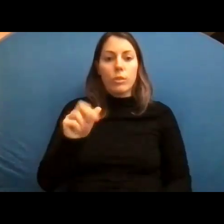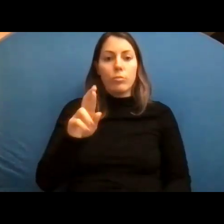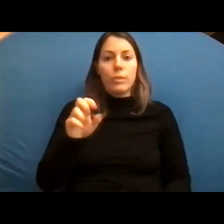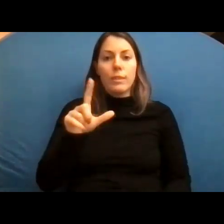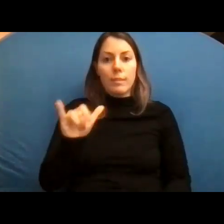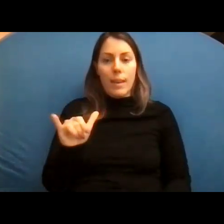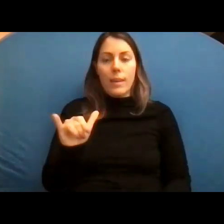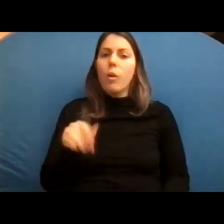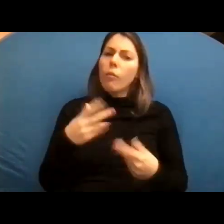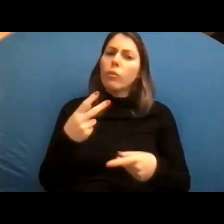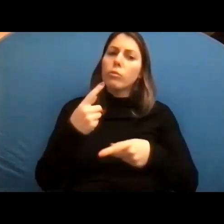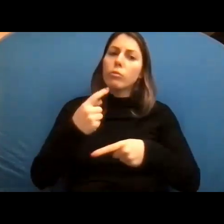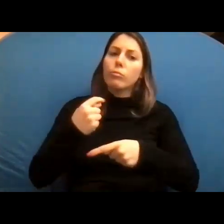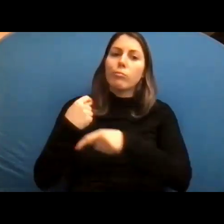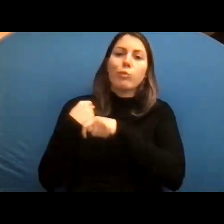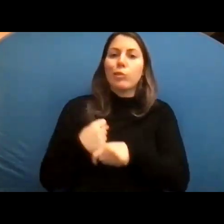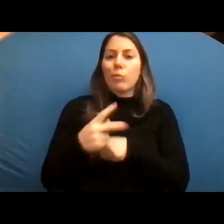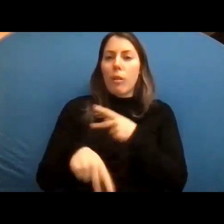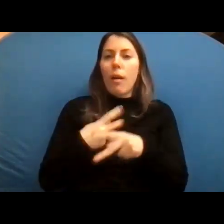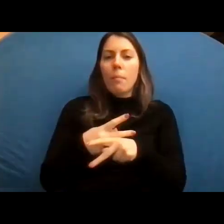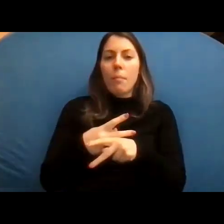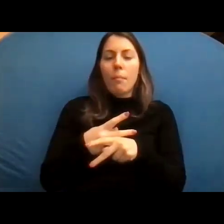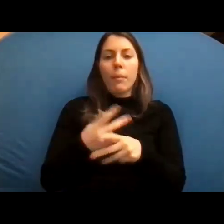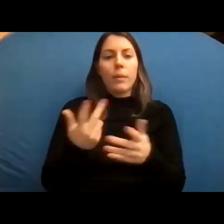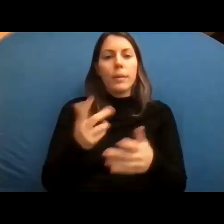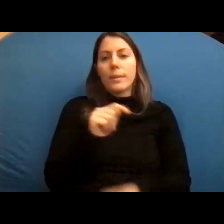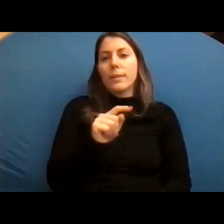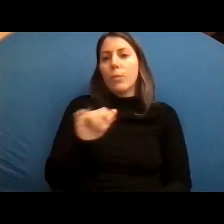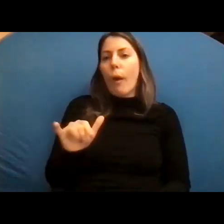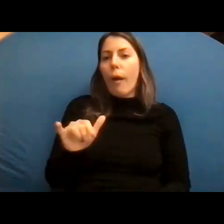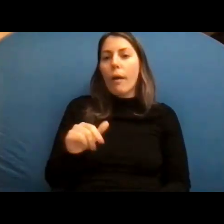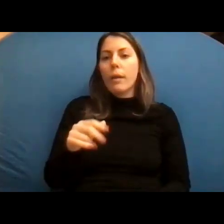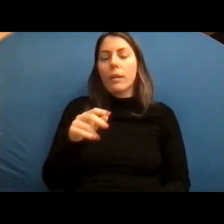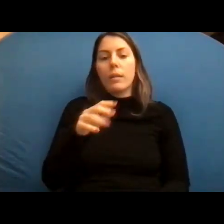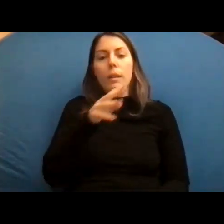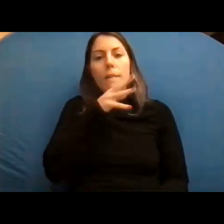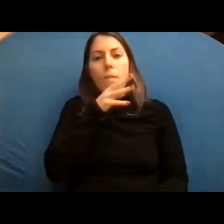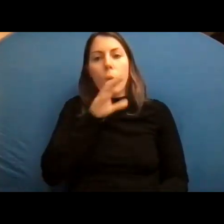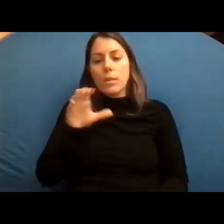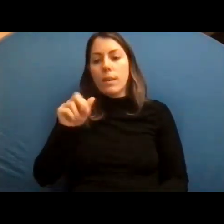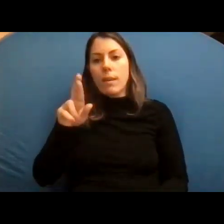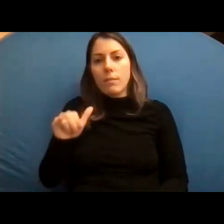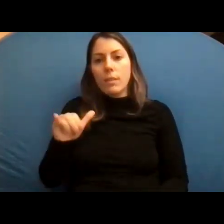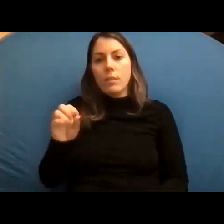And we also have Virginia Relay, which offers traditional relay services, which includes